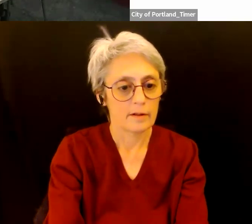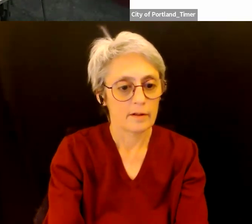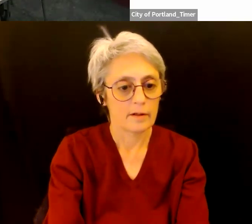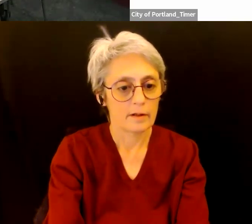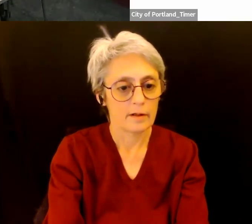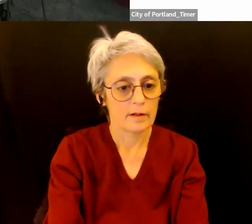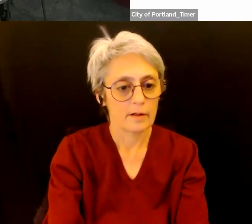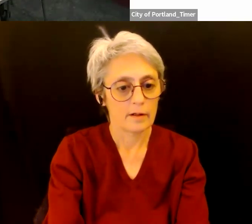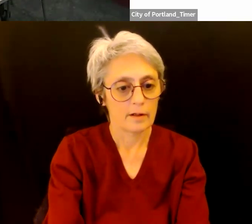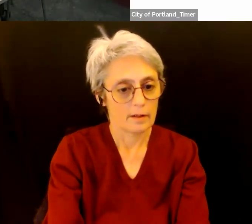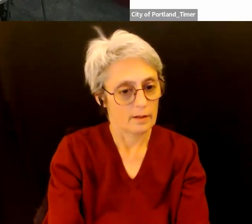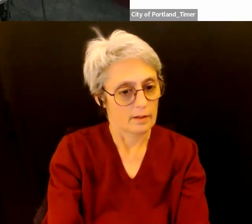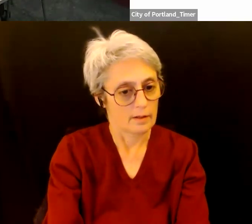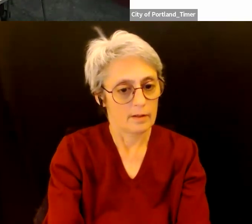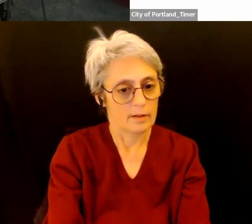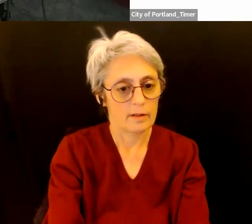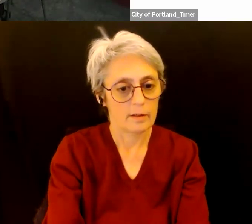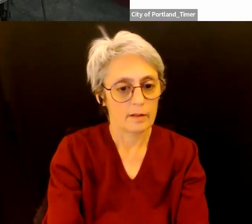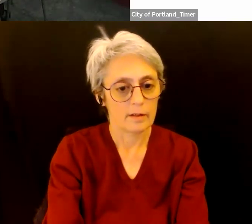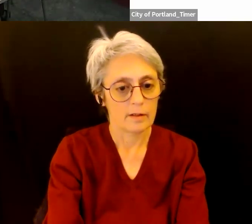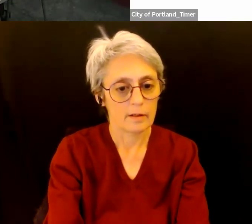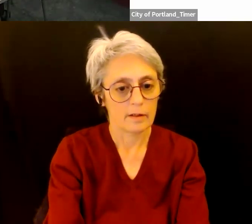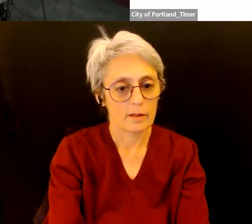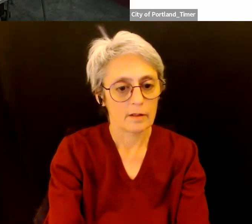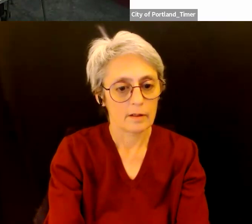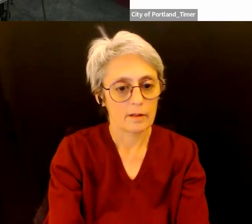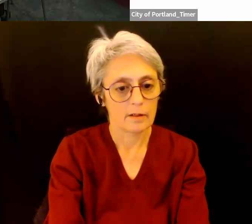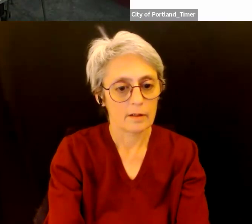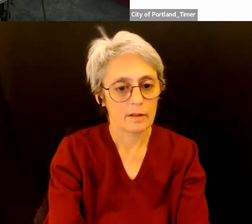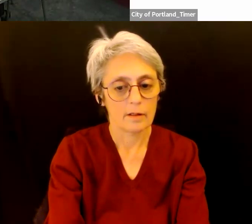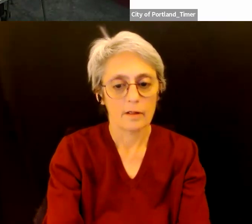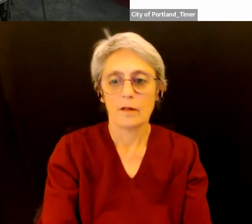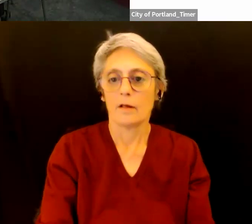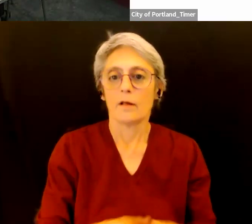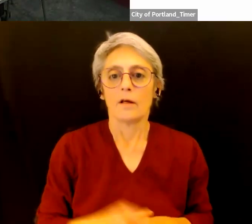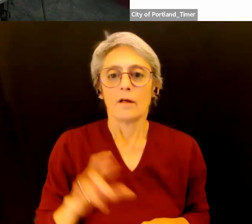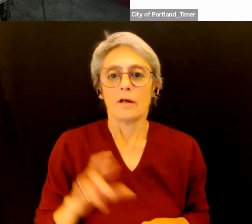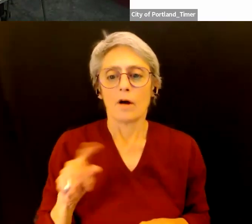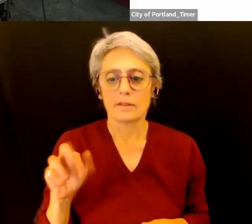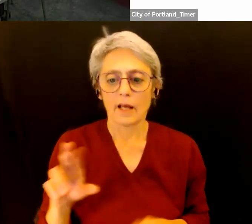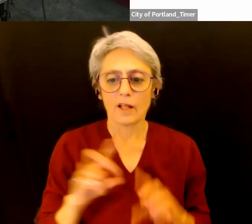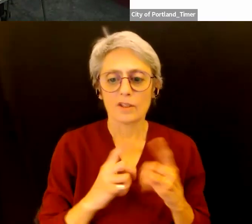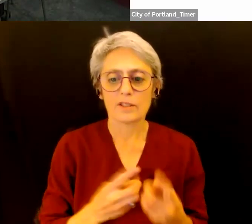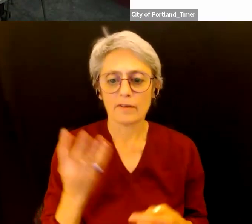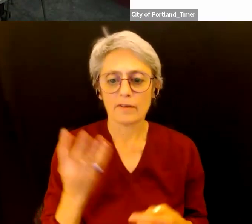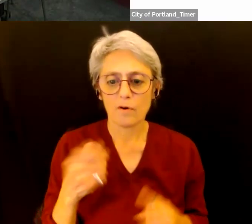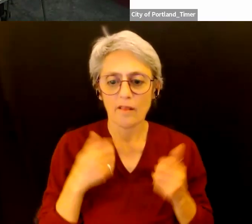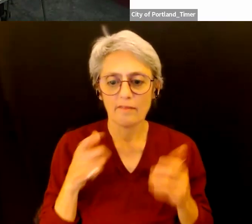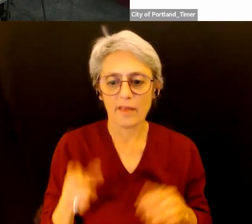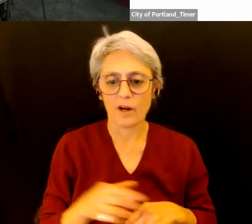Taylor, I am a resident of District 4. And… Thank you for this opportunity.